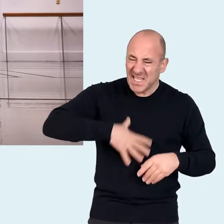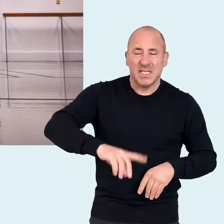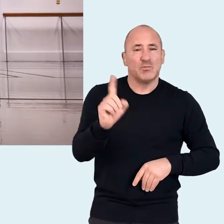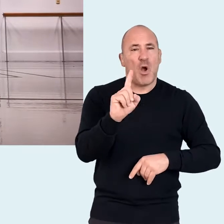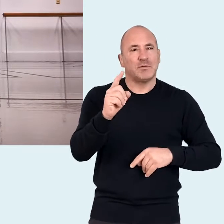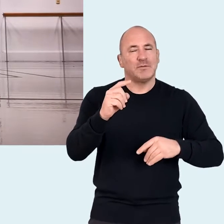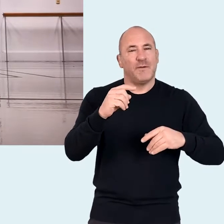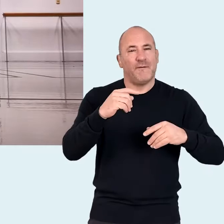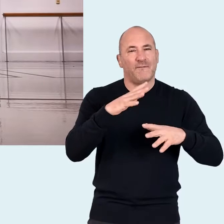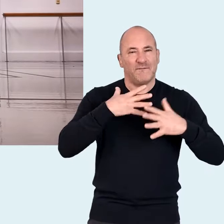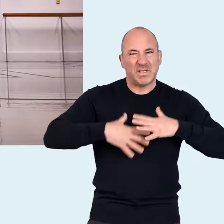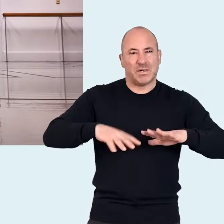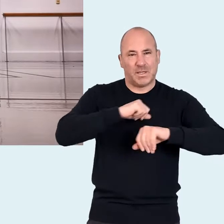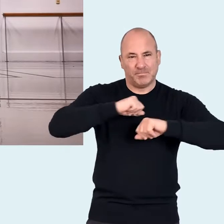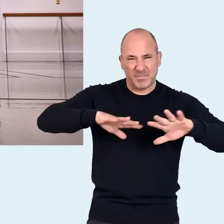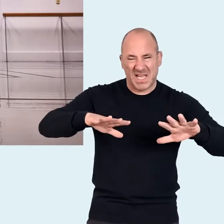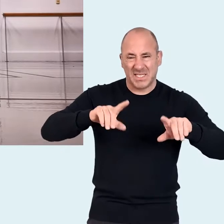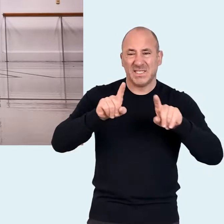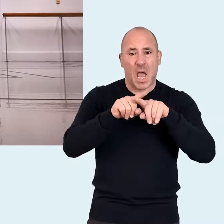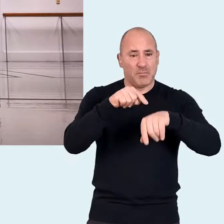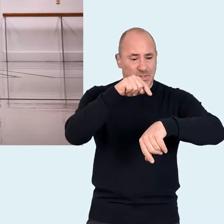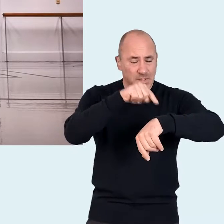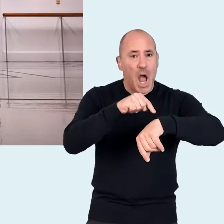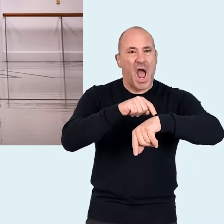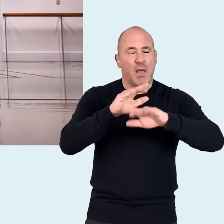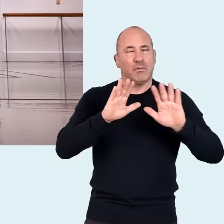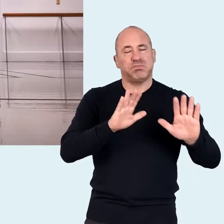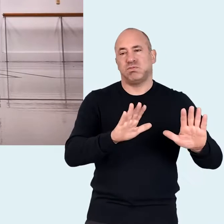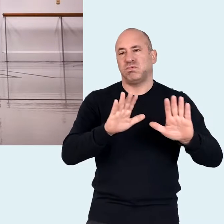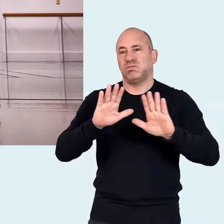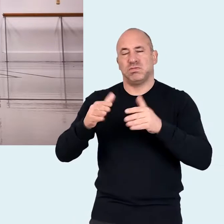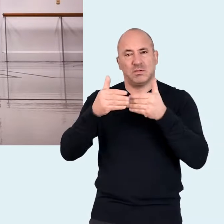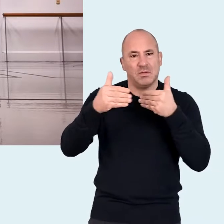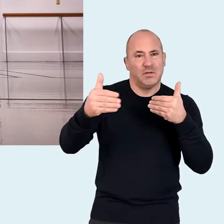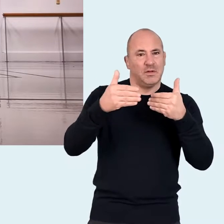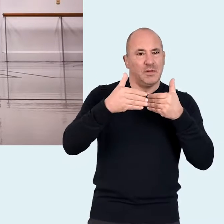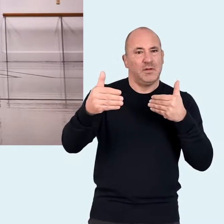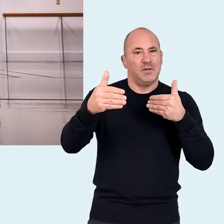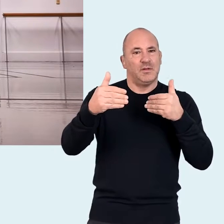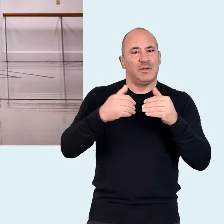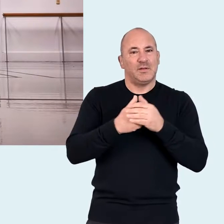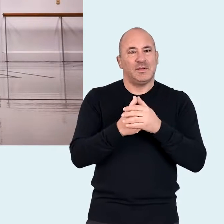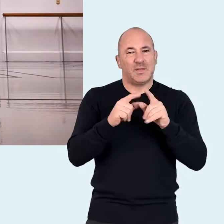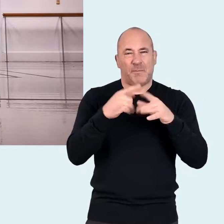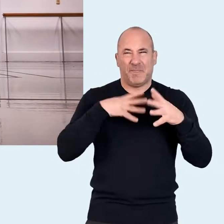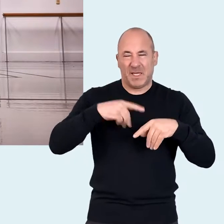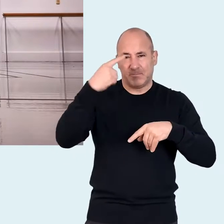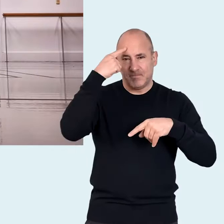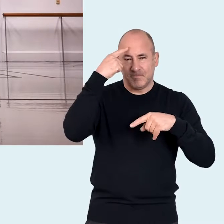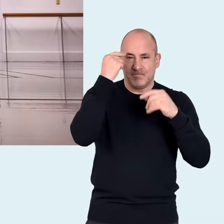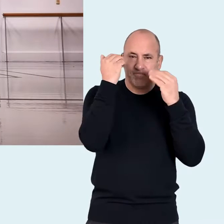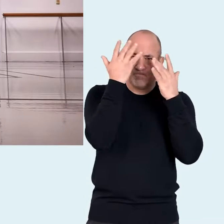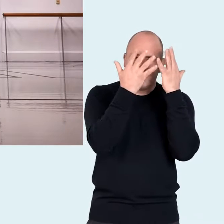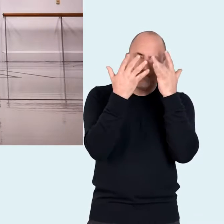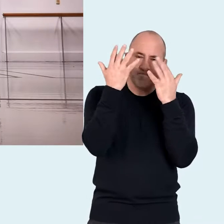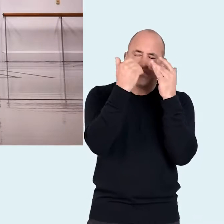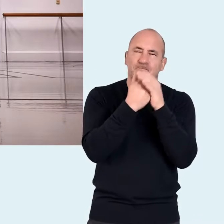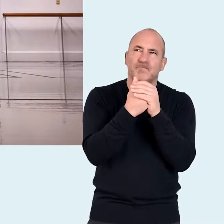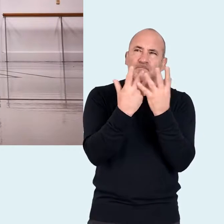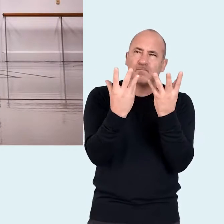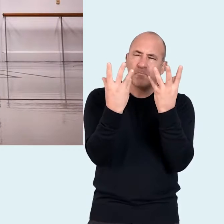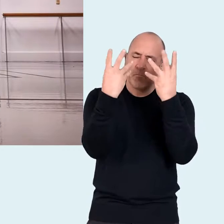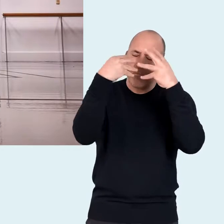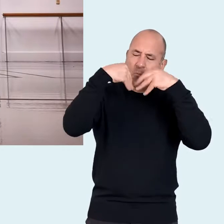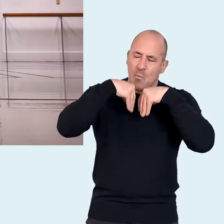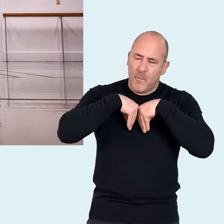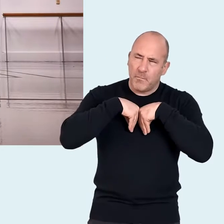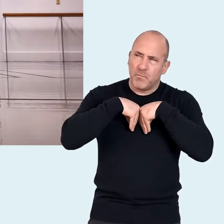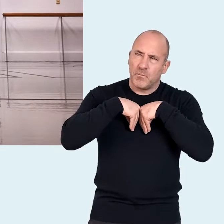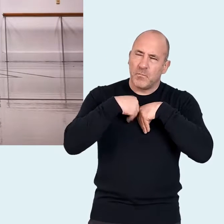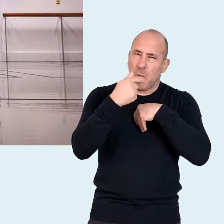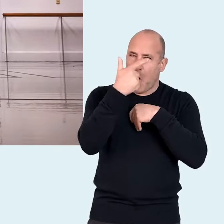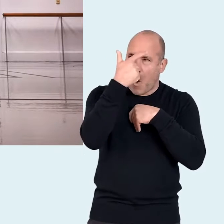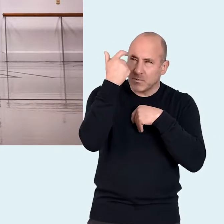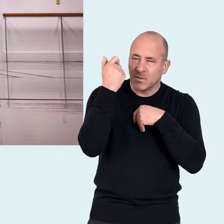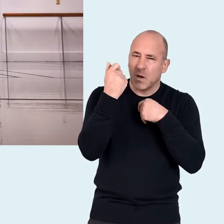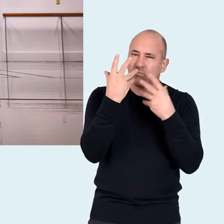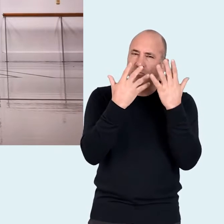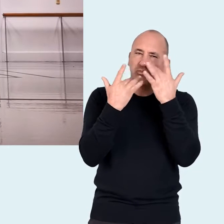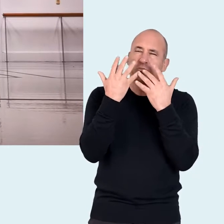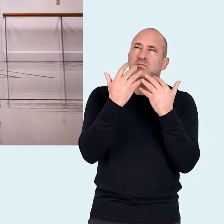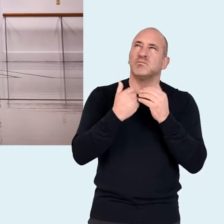They also need space and time. And they also need head space in order to incorporate and